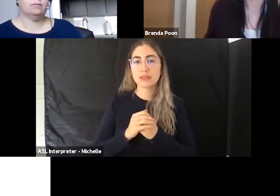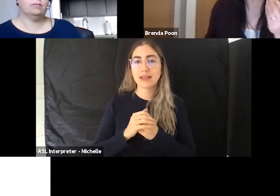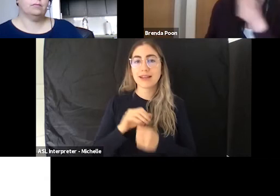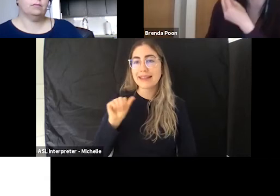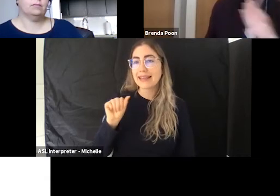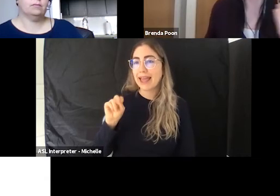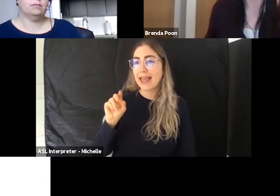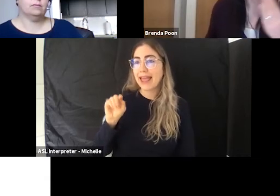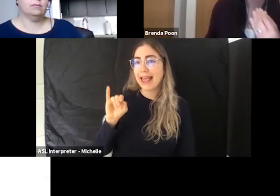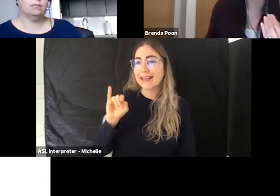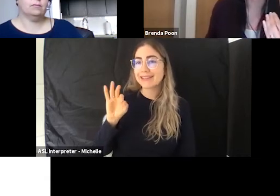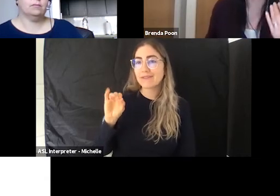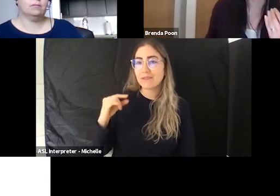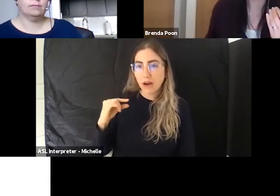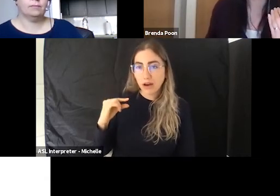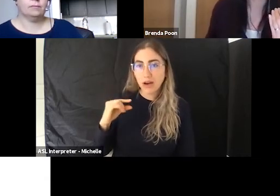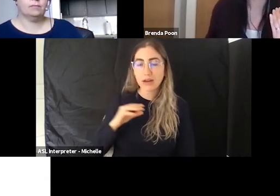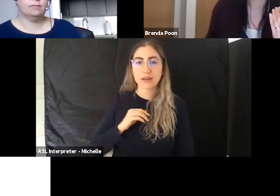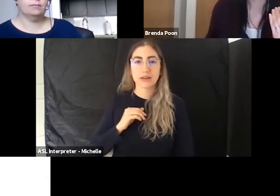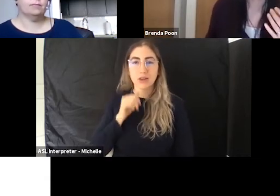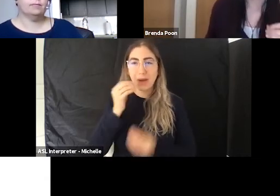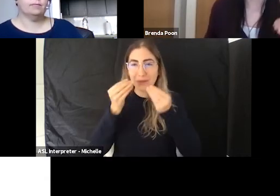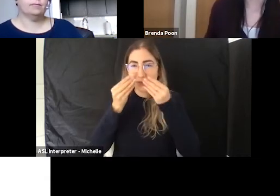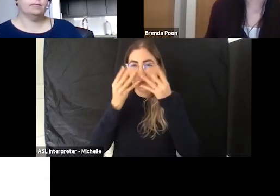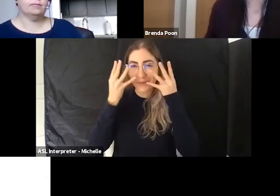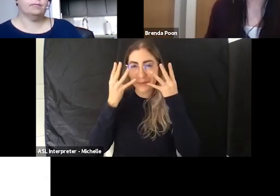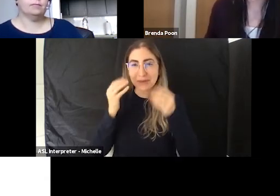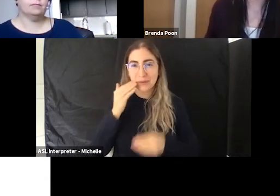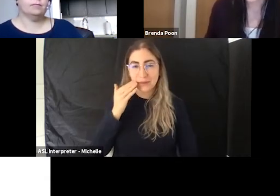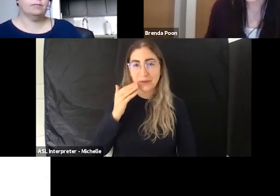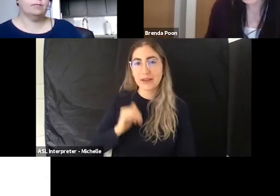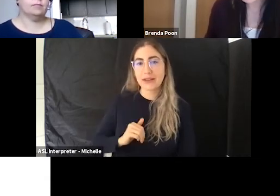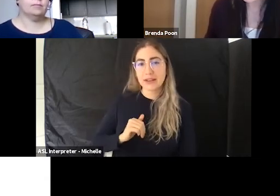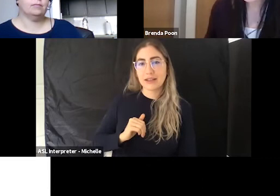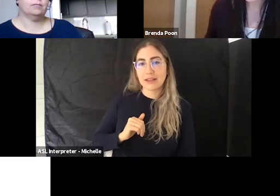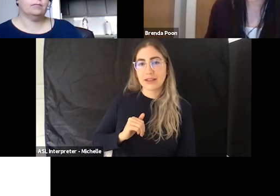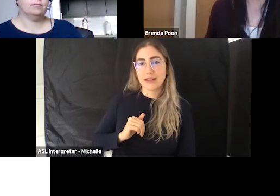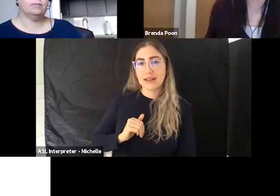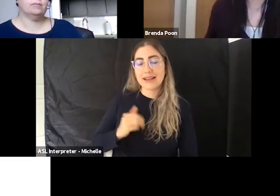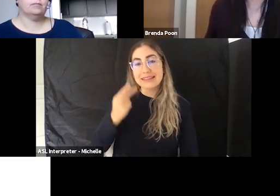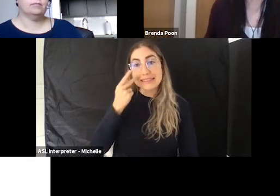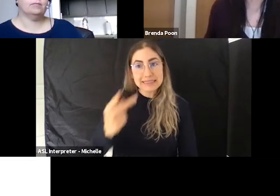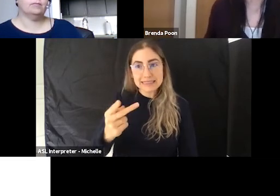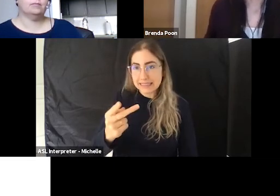ANTI-FOG, SOLE VISIBILITY SO THAT LIP READING WAS EASIER. THE INCLUSION OF MORE SIGNAGE, MAKING